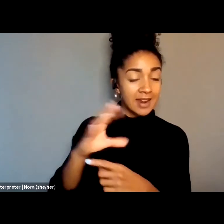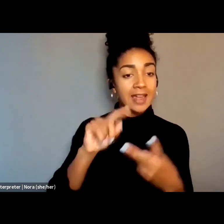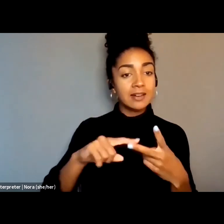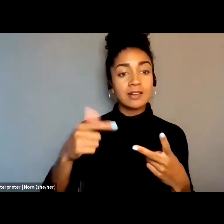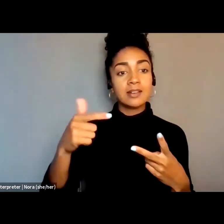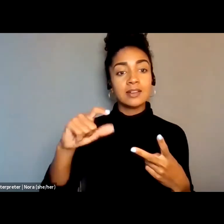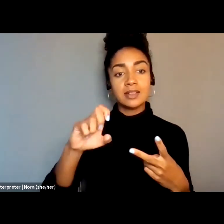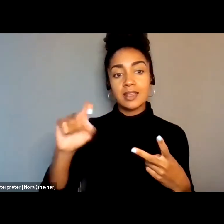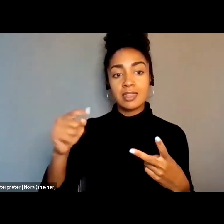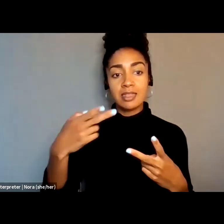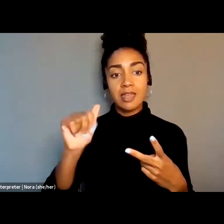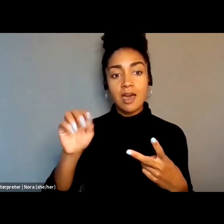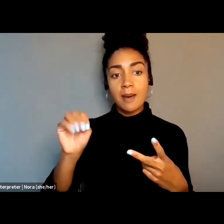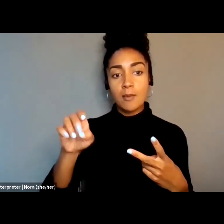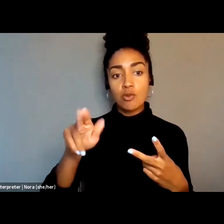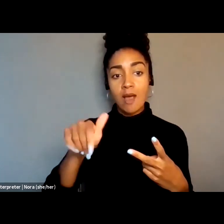Geetha Murali, who is the CEO at Room to Read.